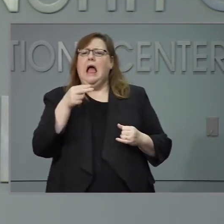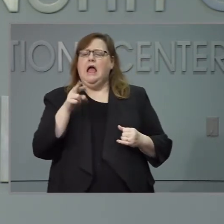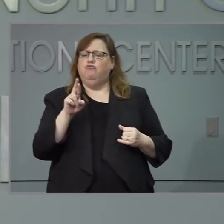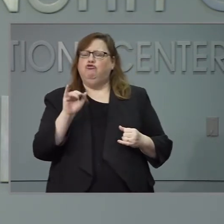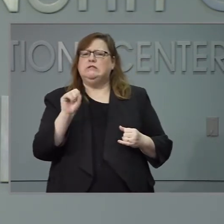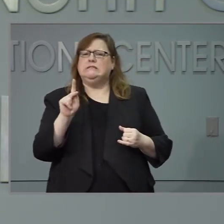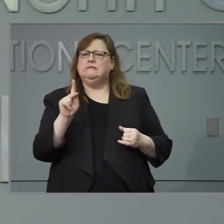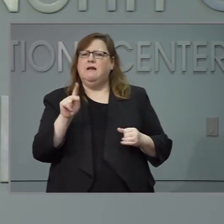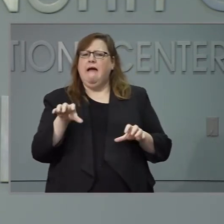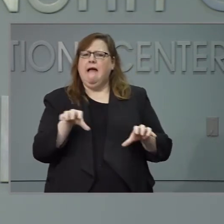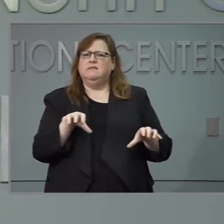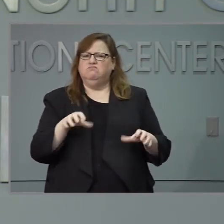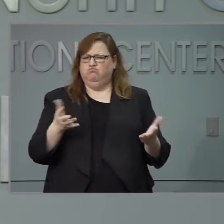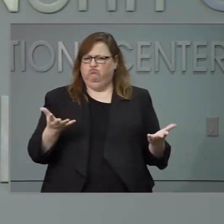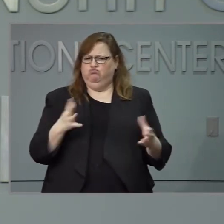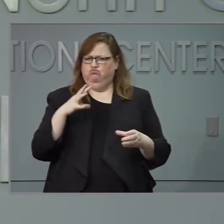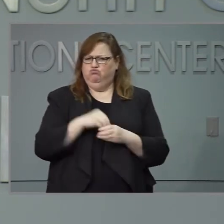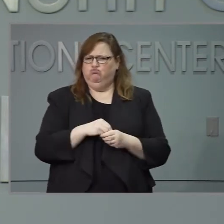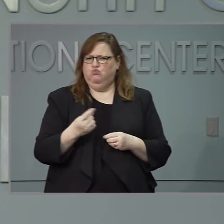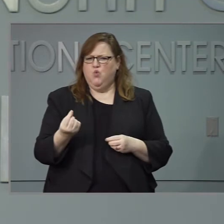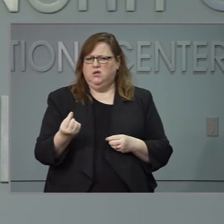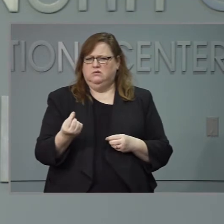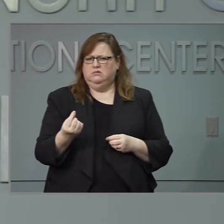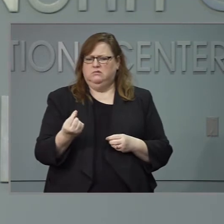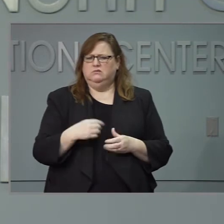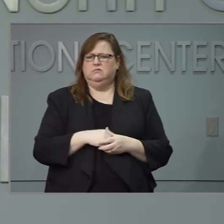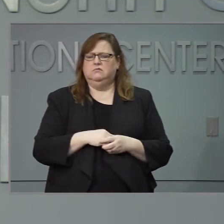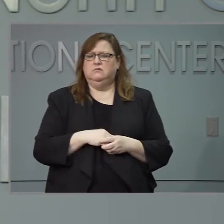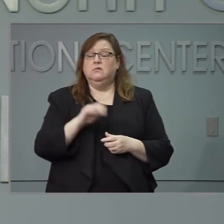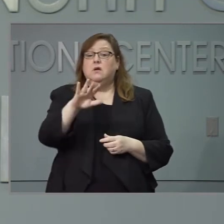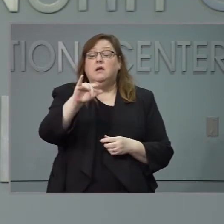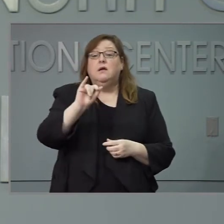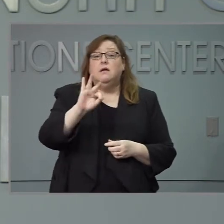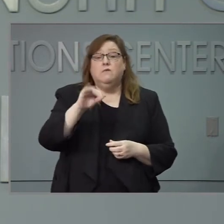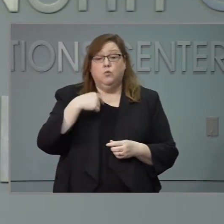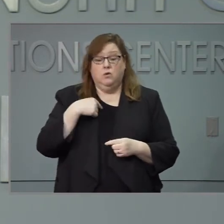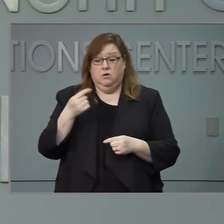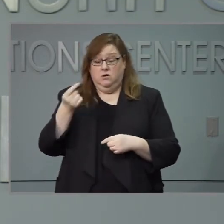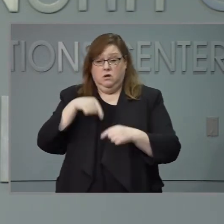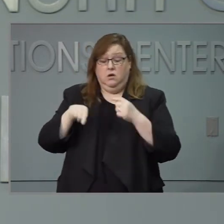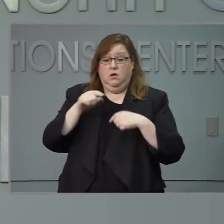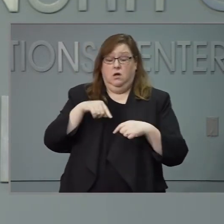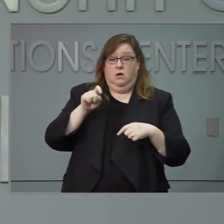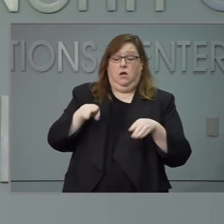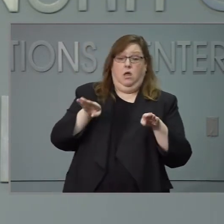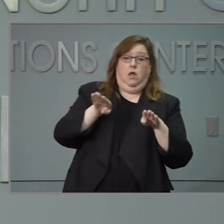TENEMOS QUE INVERTIR MÁS PARA TENER ACCESO Y ALTA VELOCIDAD Y